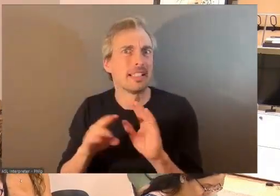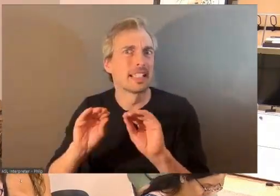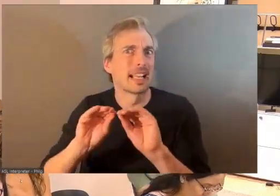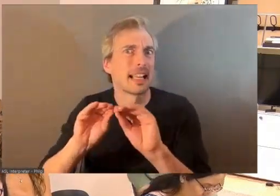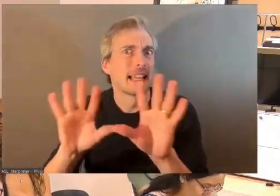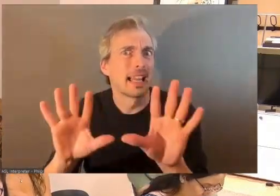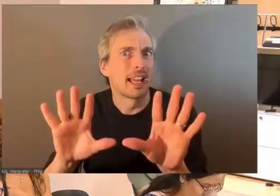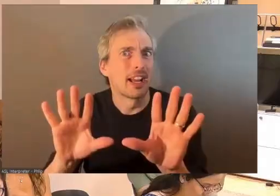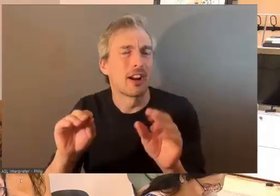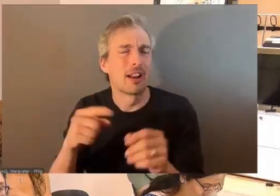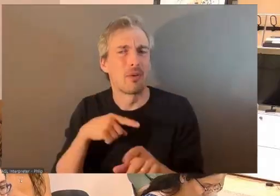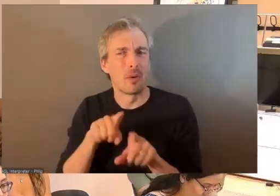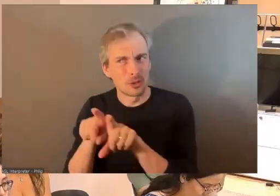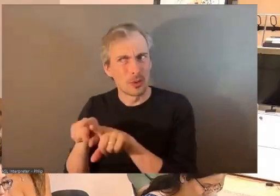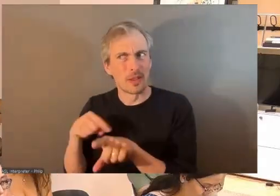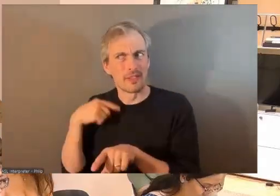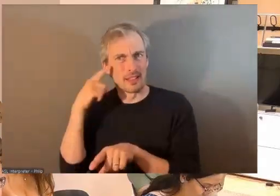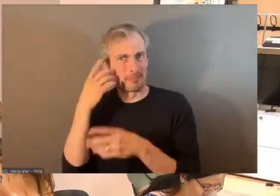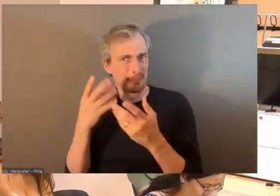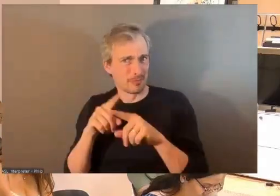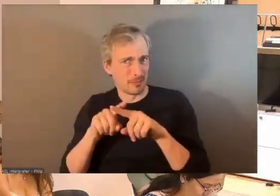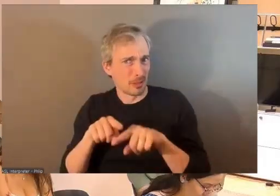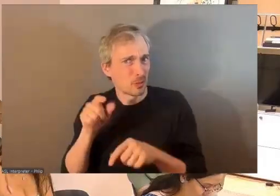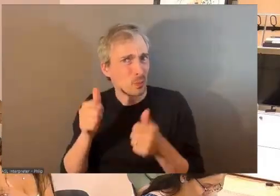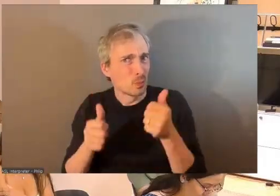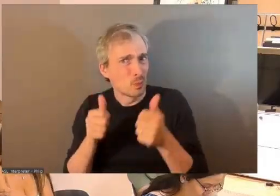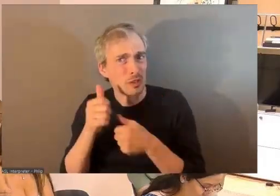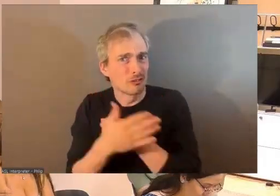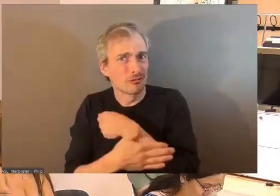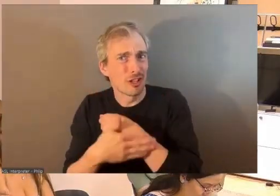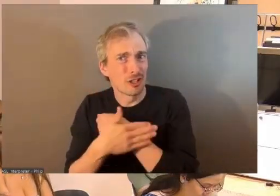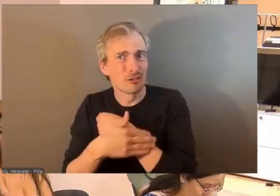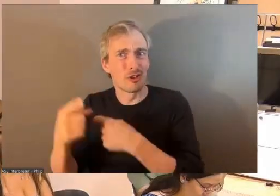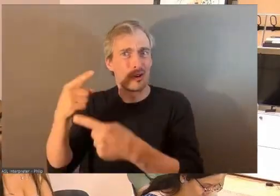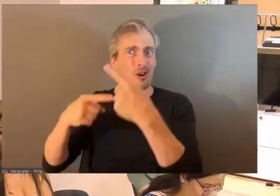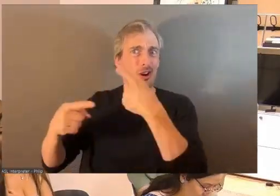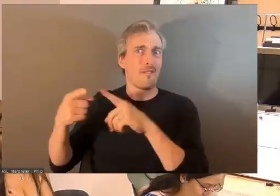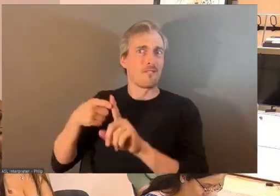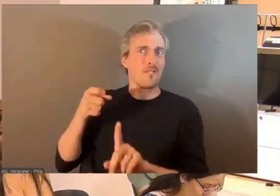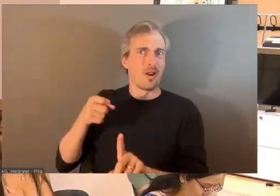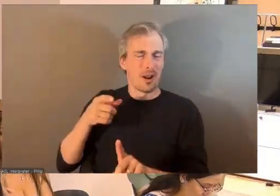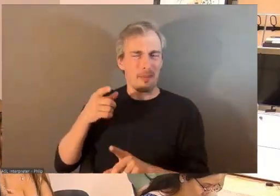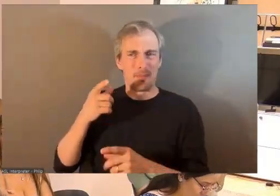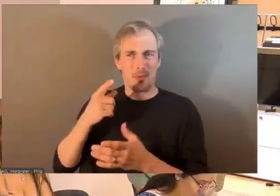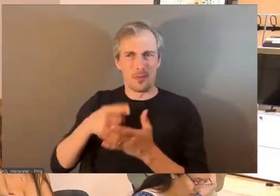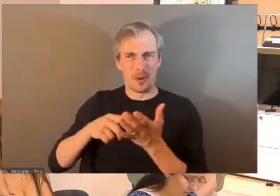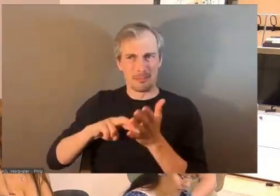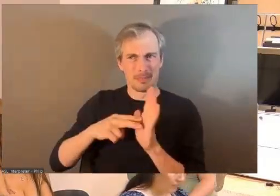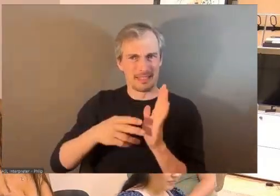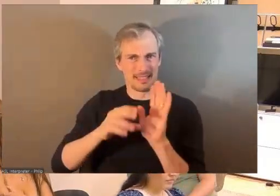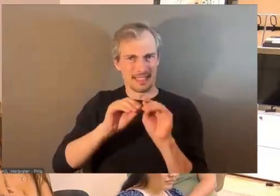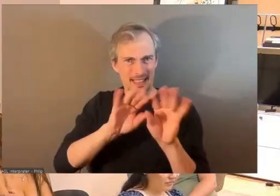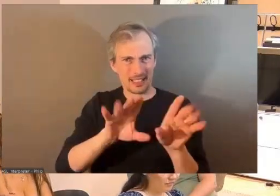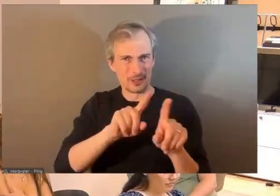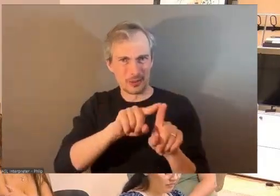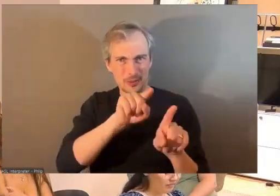So... Anyway, lots of thoughts. I'll catch you for more of them later. But thank you so much for this. A lot of food for thought.